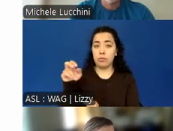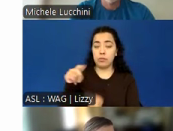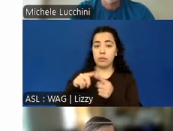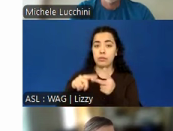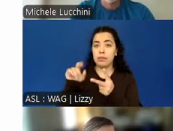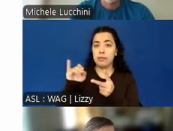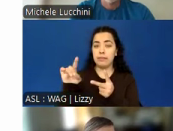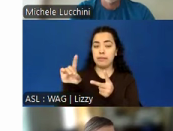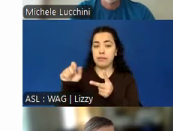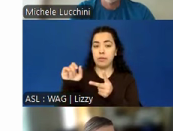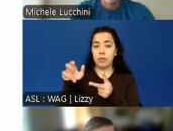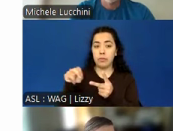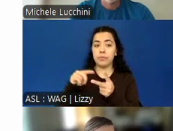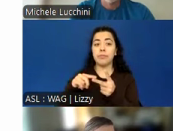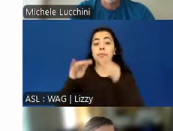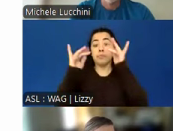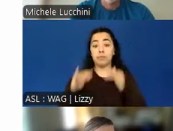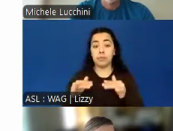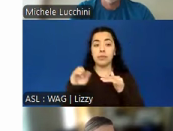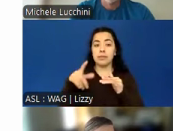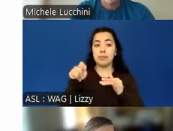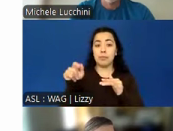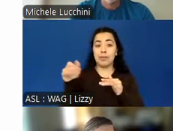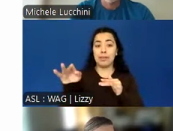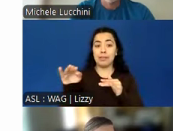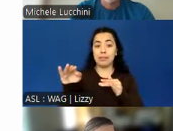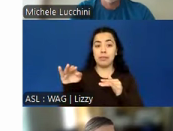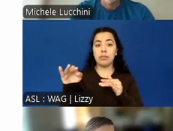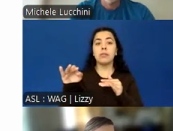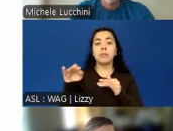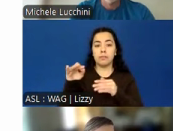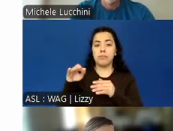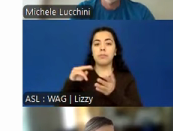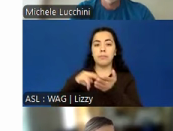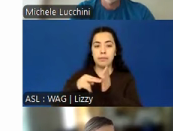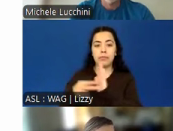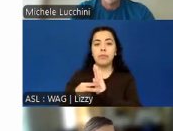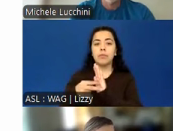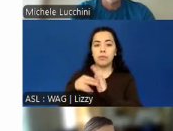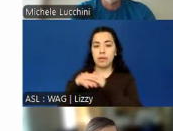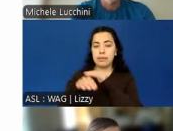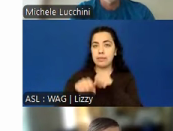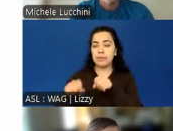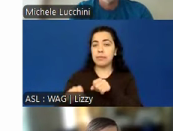we have our next Built Environment Series Webinar, Meaningful Accessibility in Built Environments.